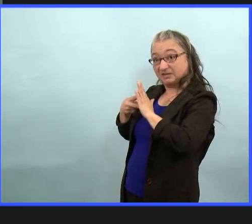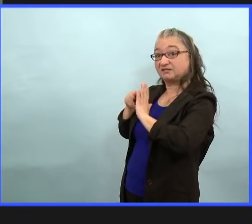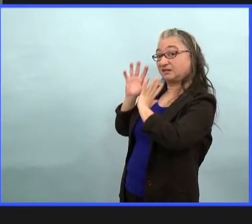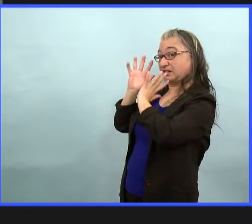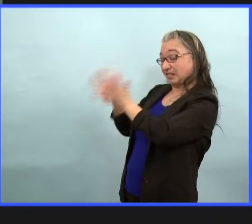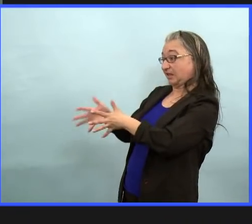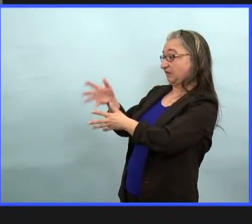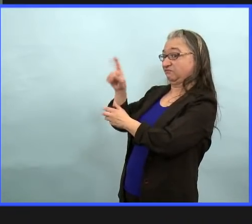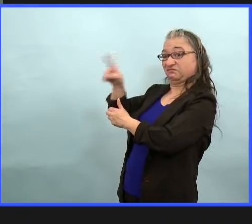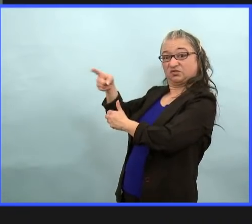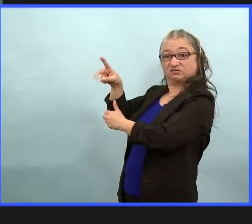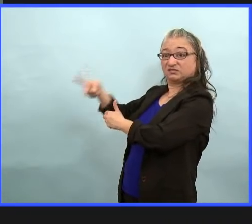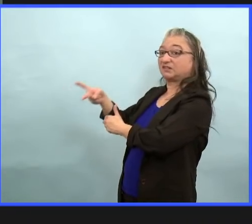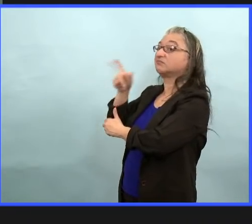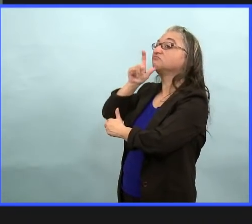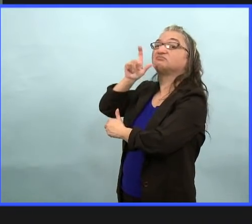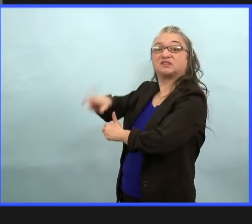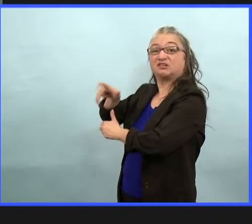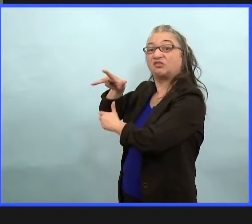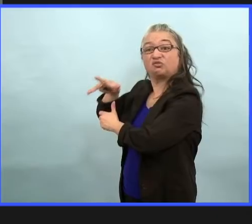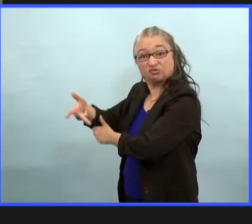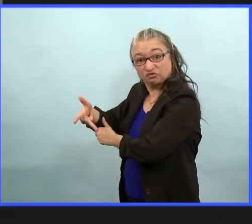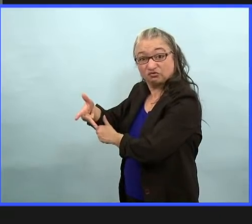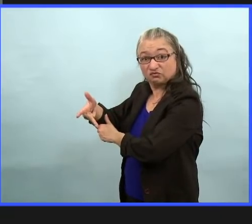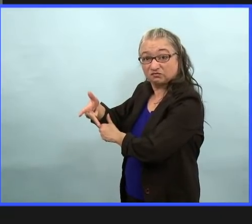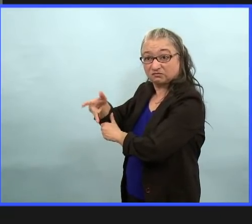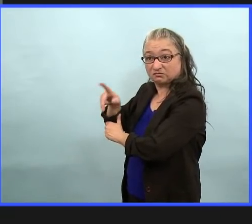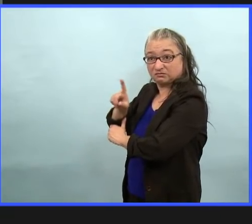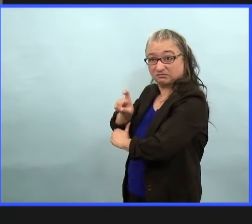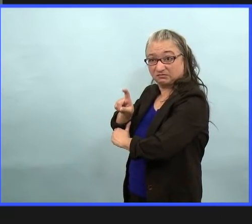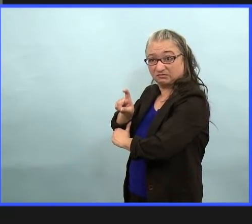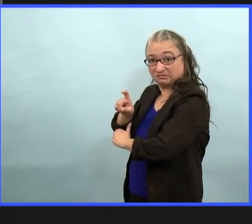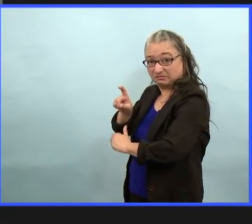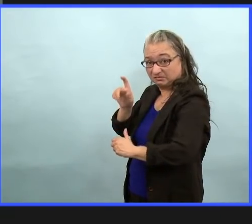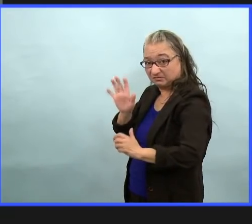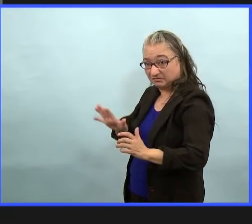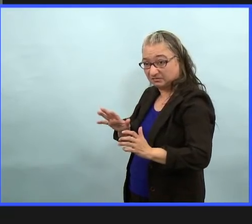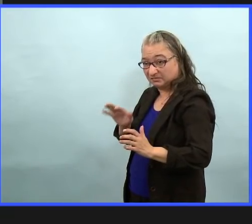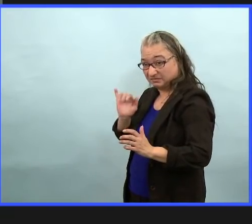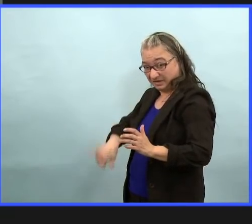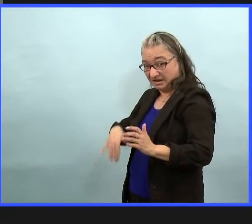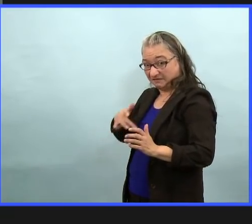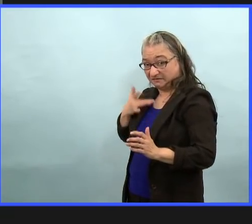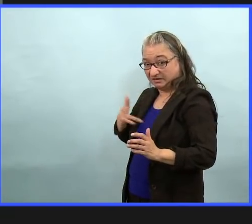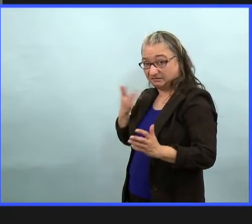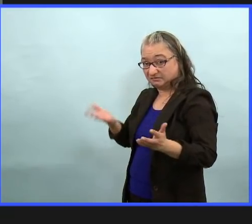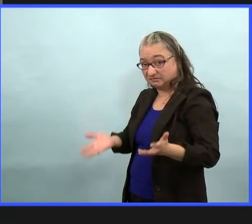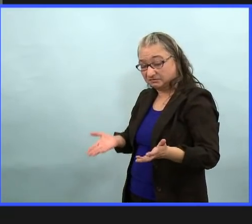changing their recommendation on third doses for them any indication when you know when